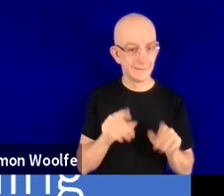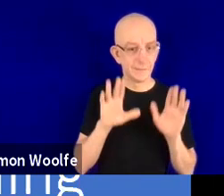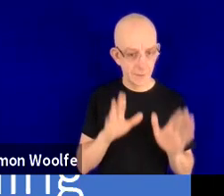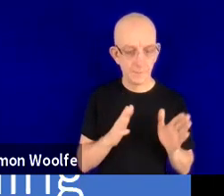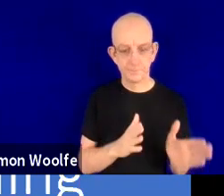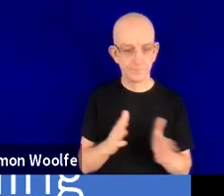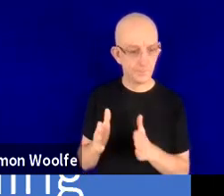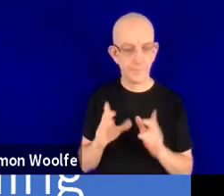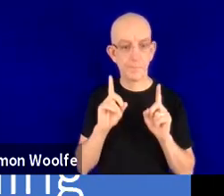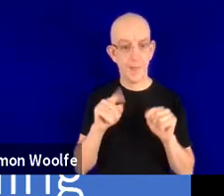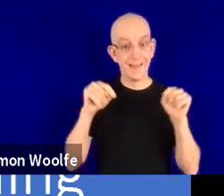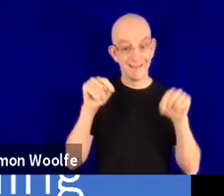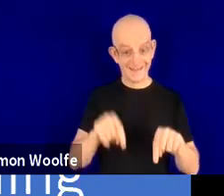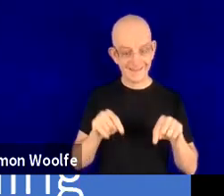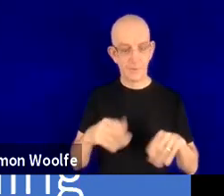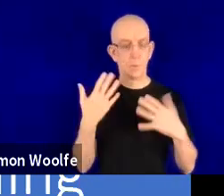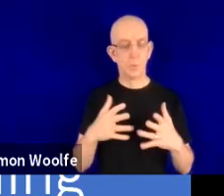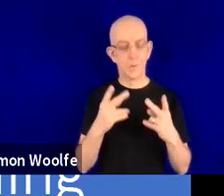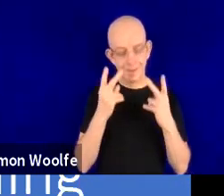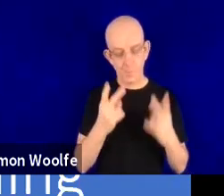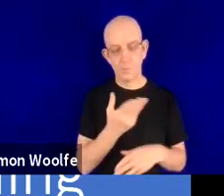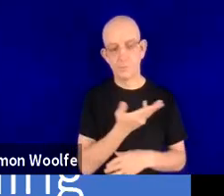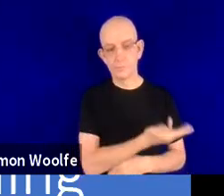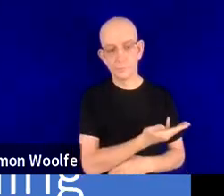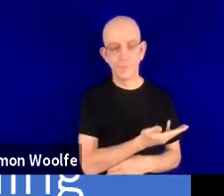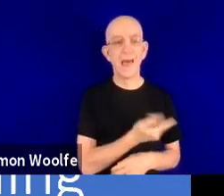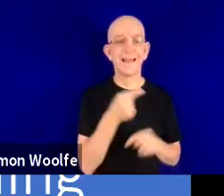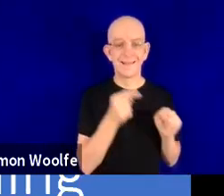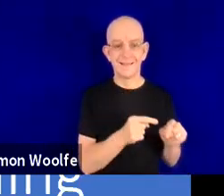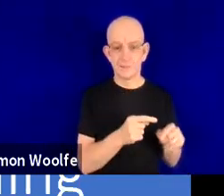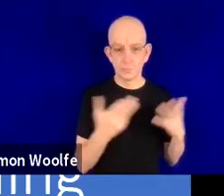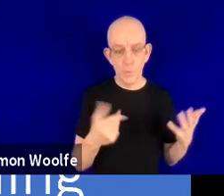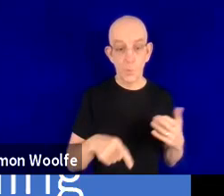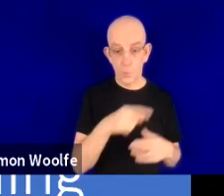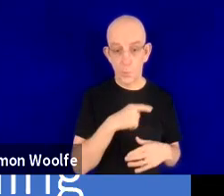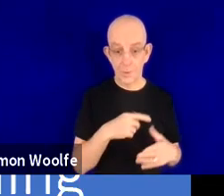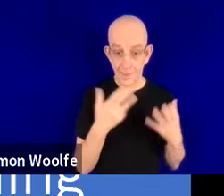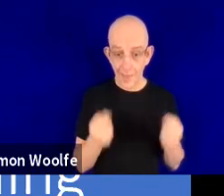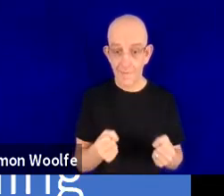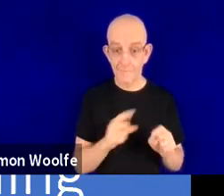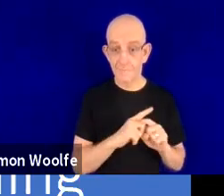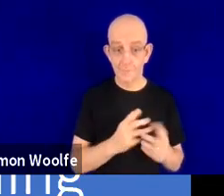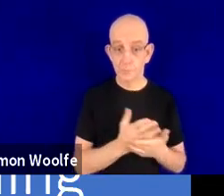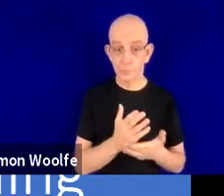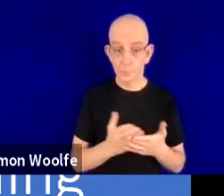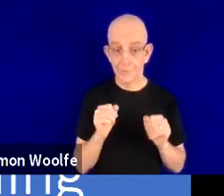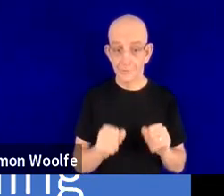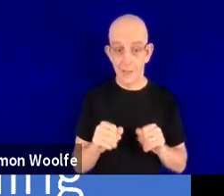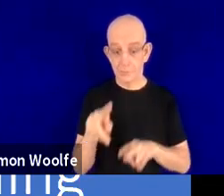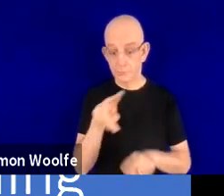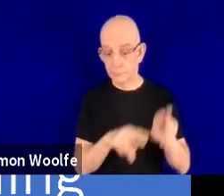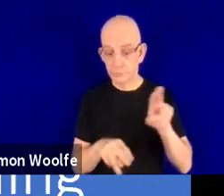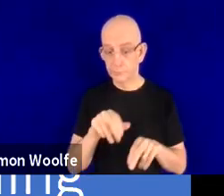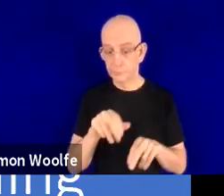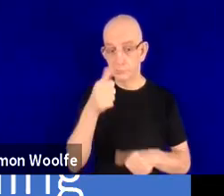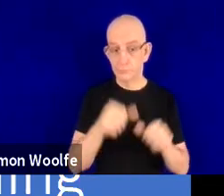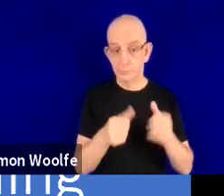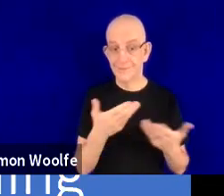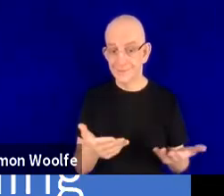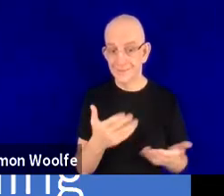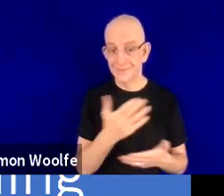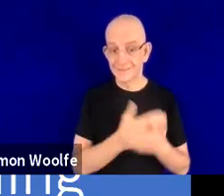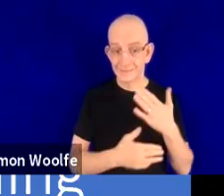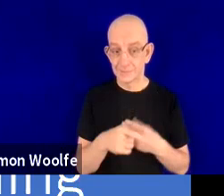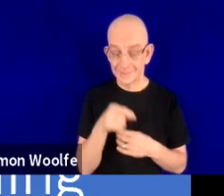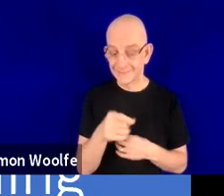And yes, there are tools, but the key question is that you cannot take a tool out of the shelves and apply it in your country just like this